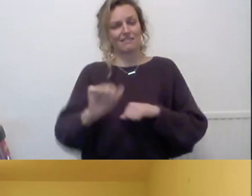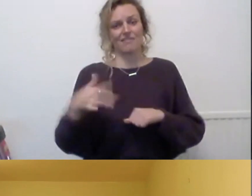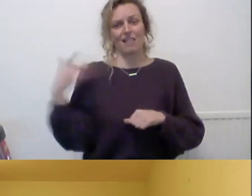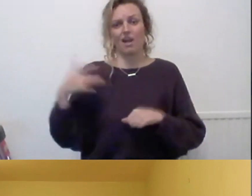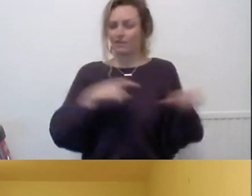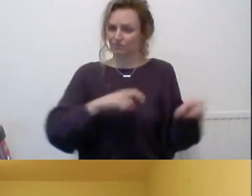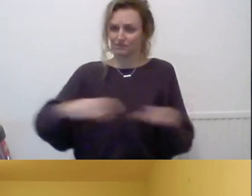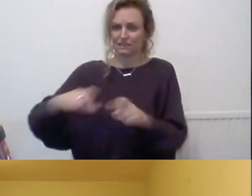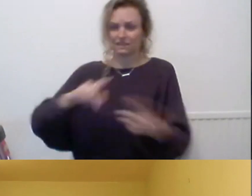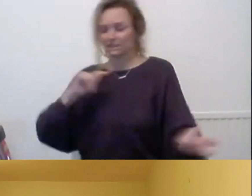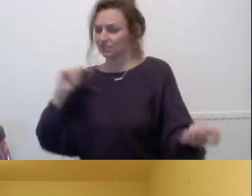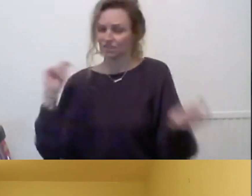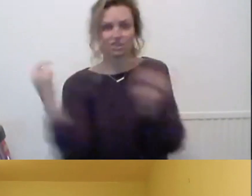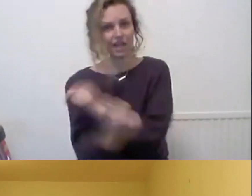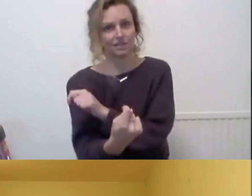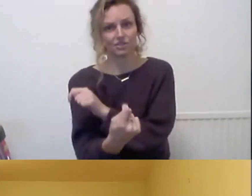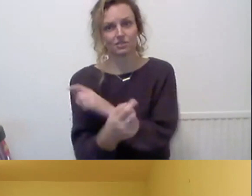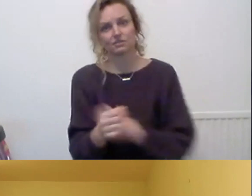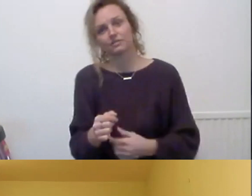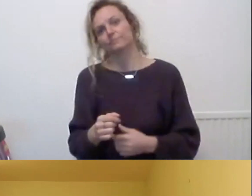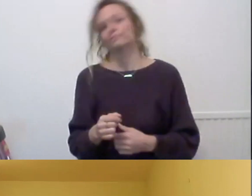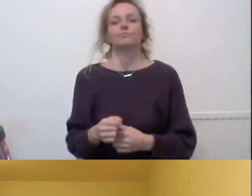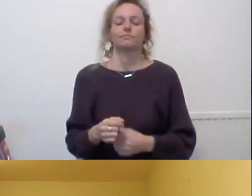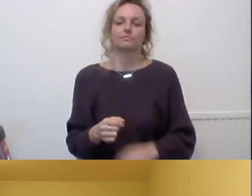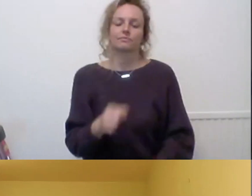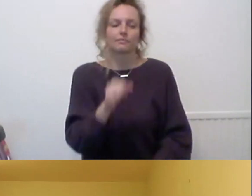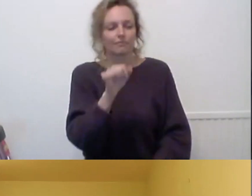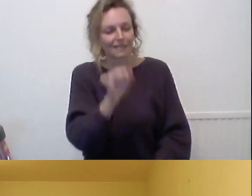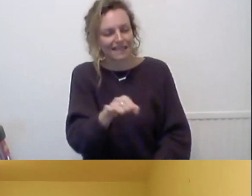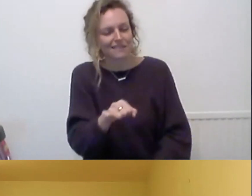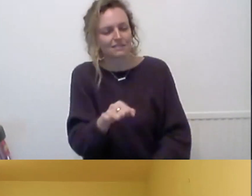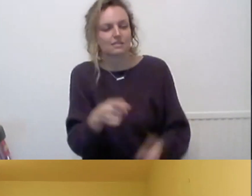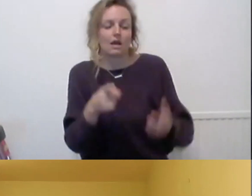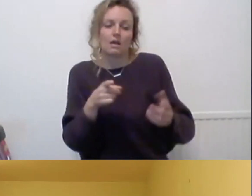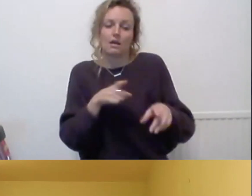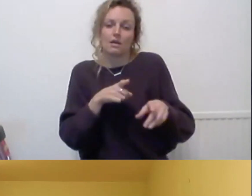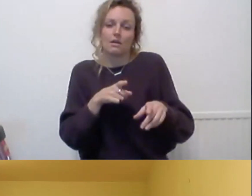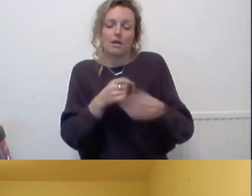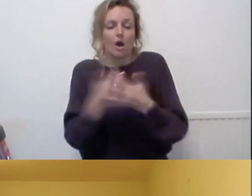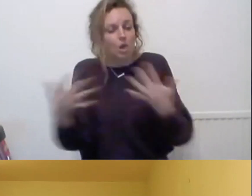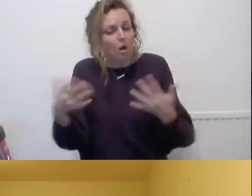see that. The majority of patients that are severely ill and present to our hospital setting